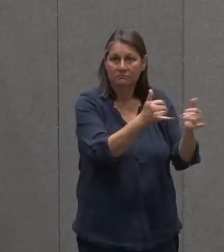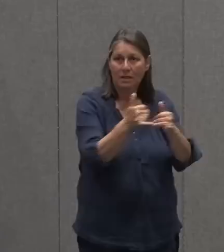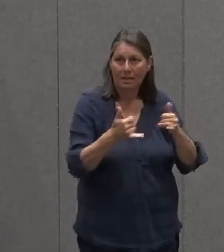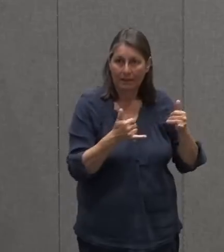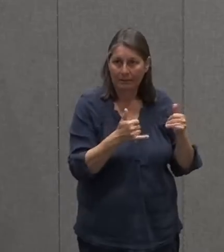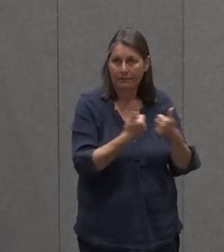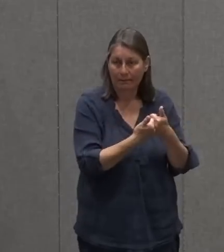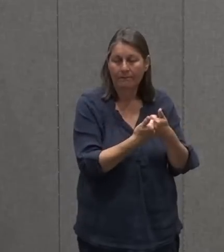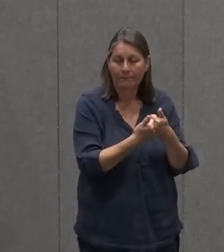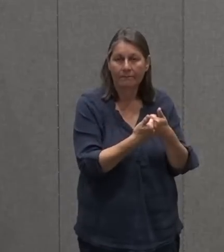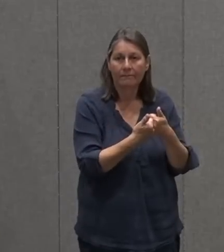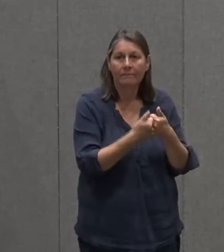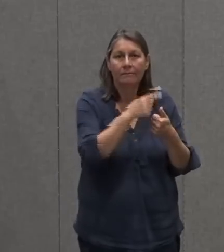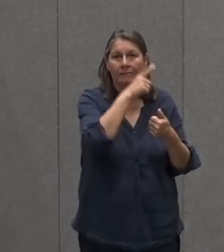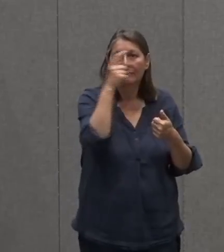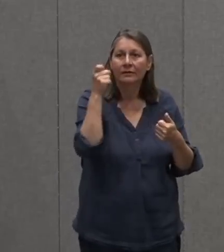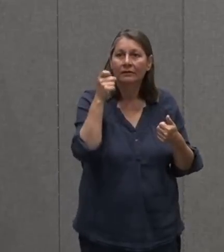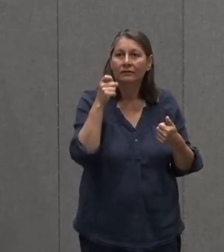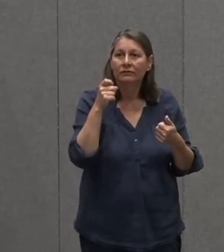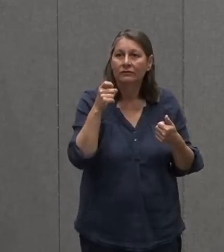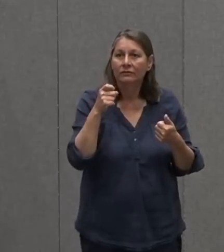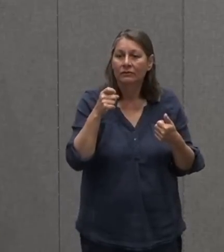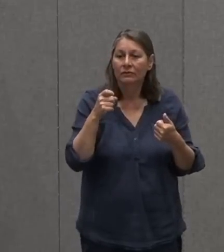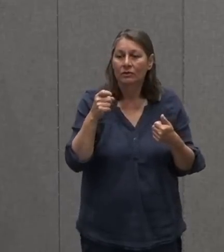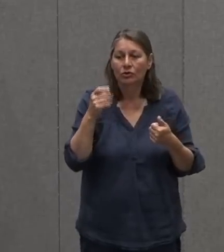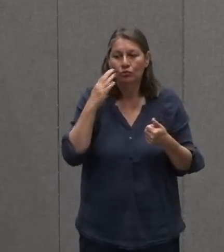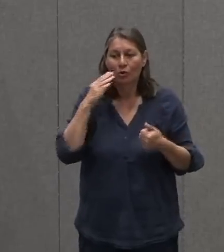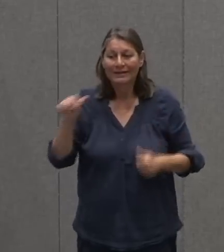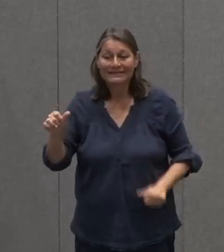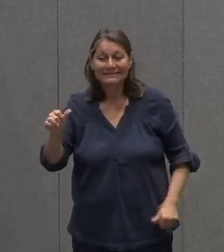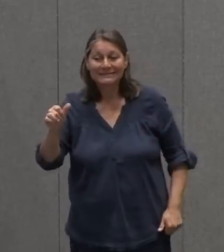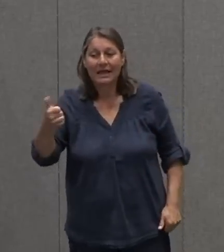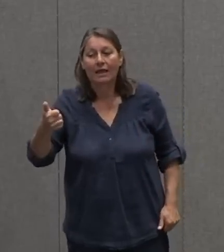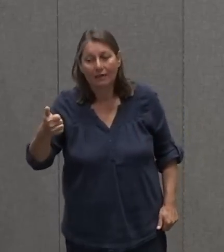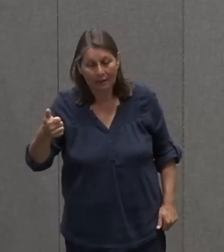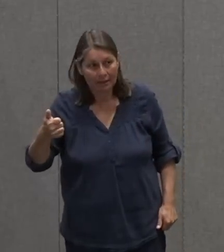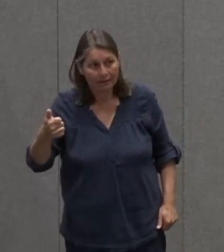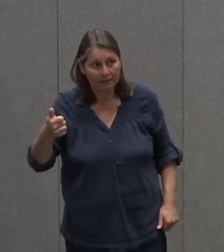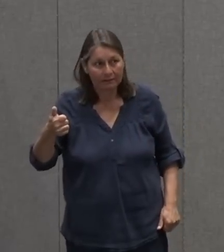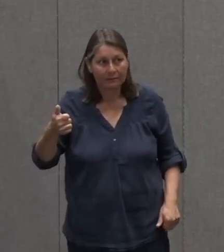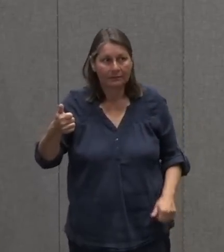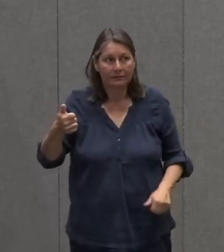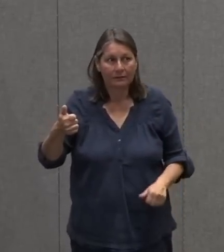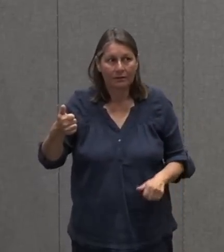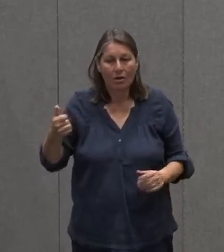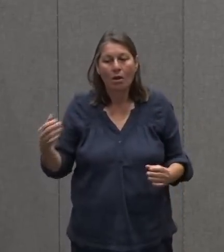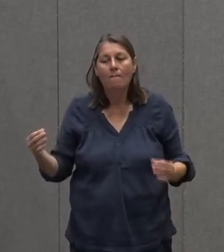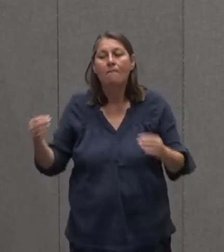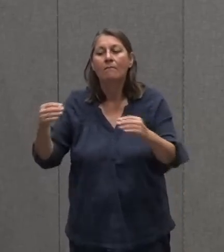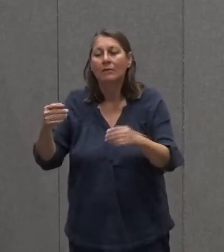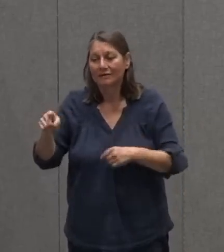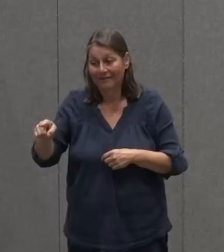because we know right now 10 of those friends they're gonna be more than what's playing the board games.